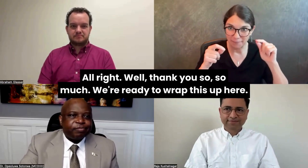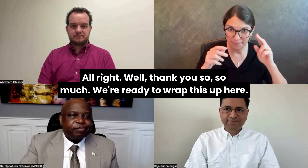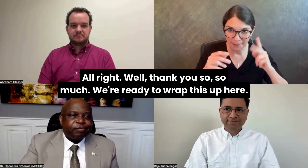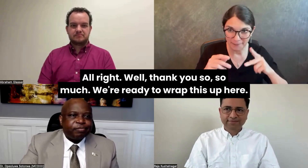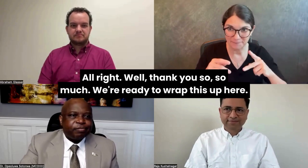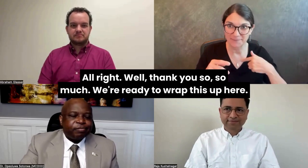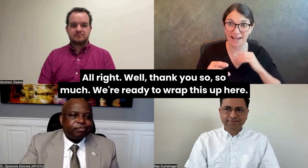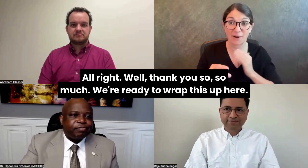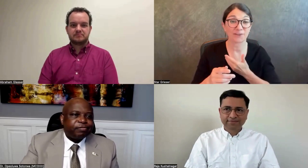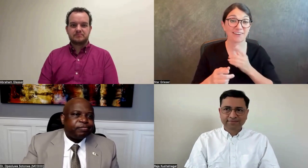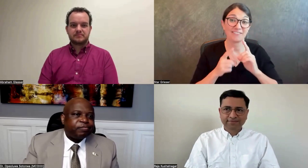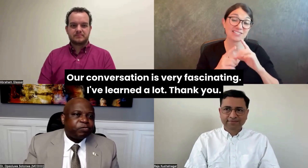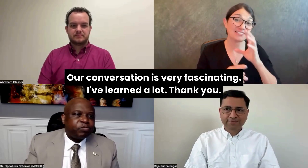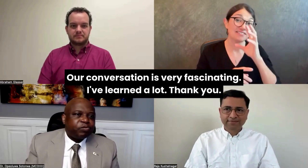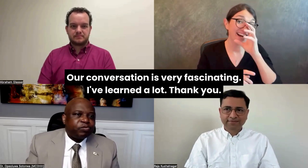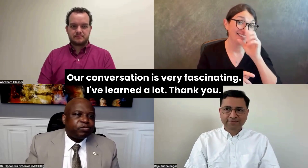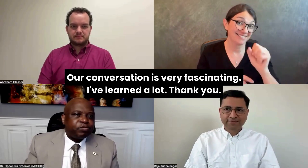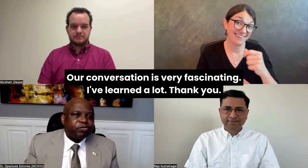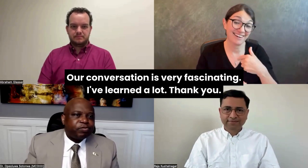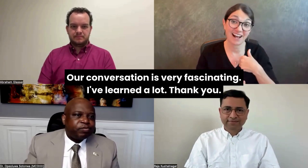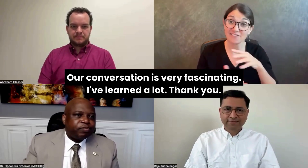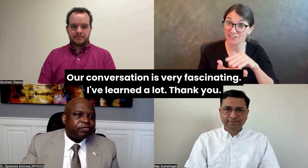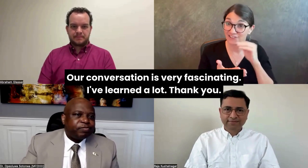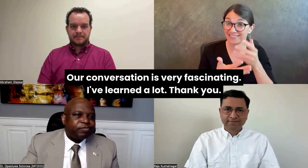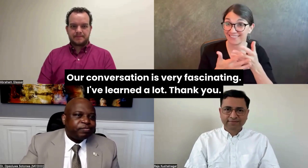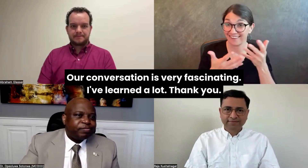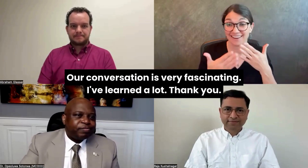Our conversation is very fascinating. I've learned a lot. Thank you.